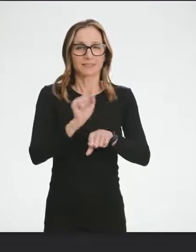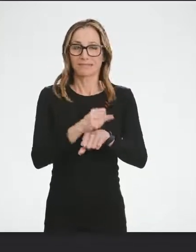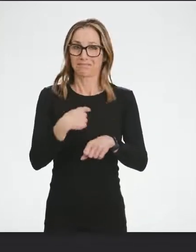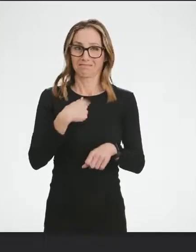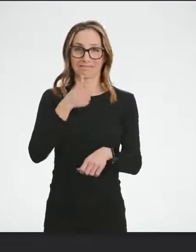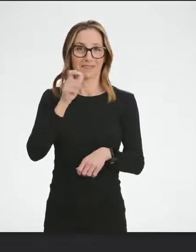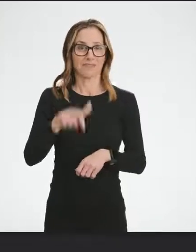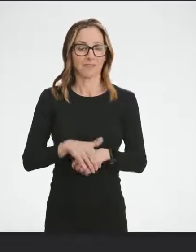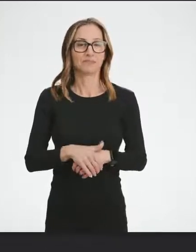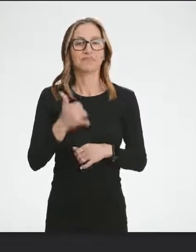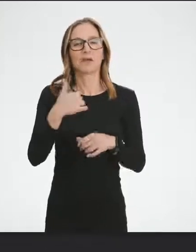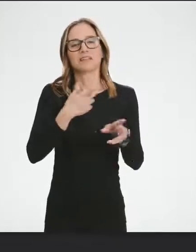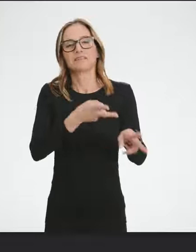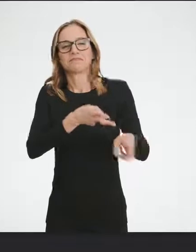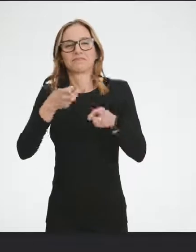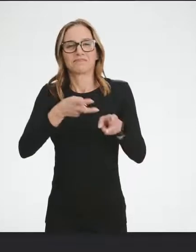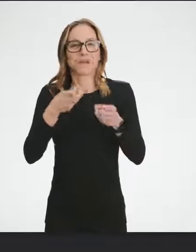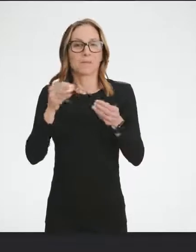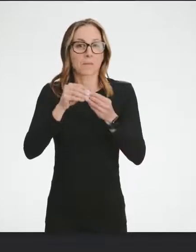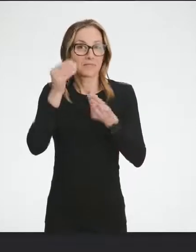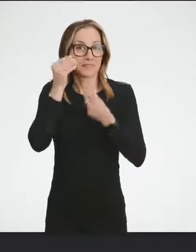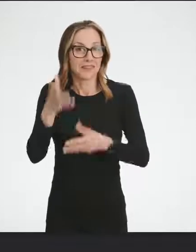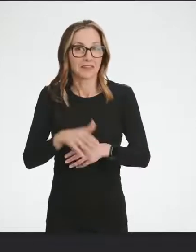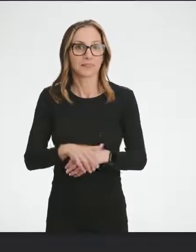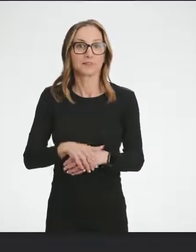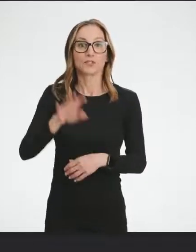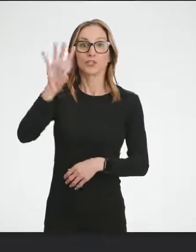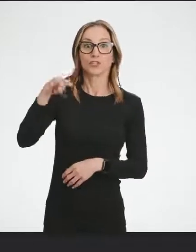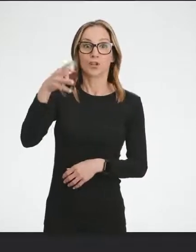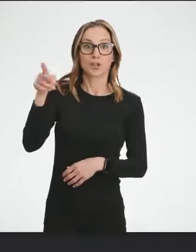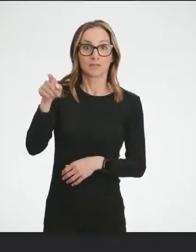The chart and table both automatically update as my model changes.